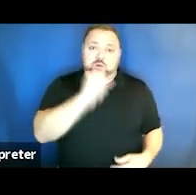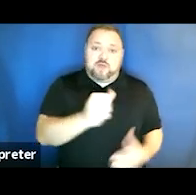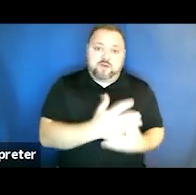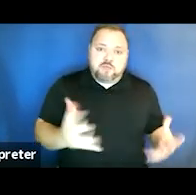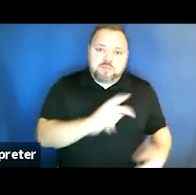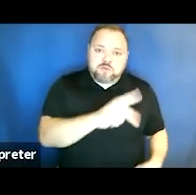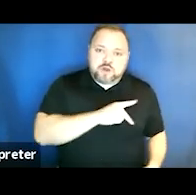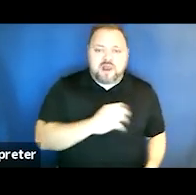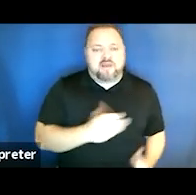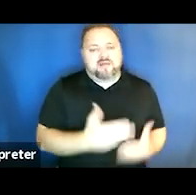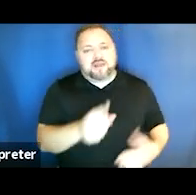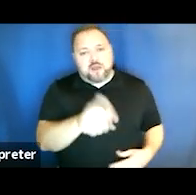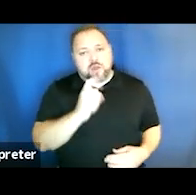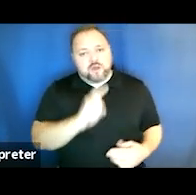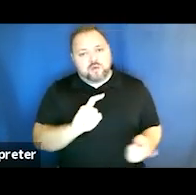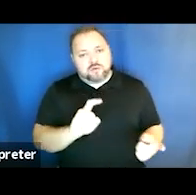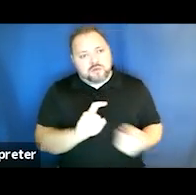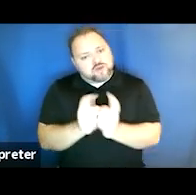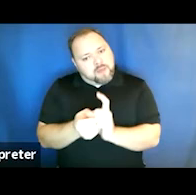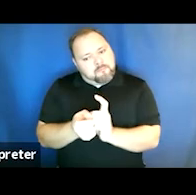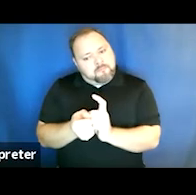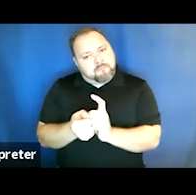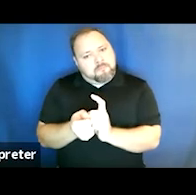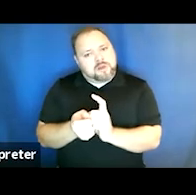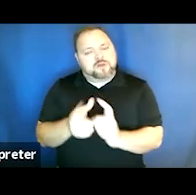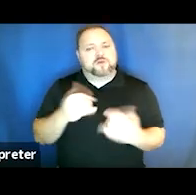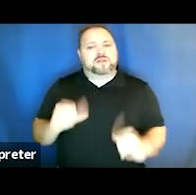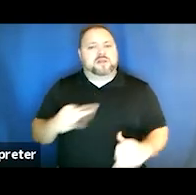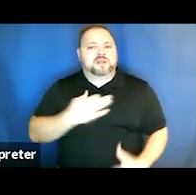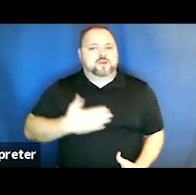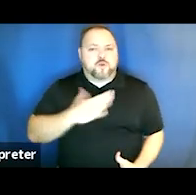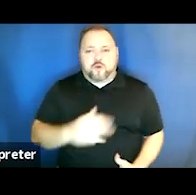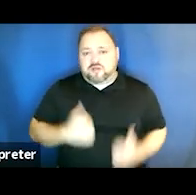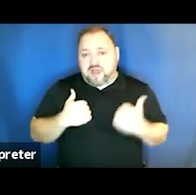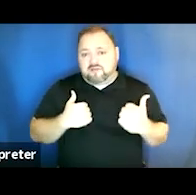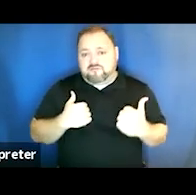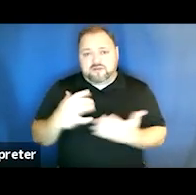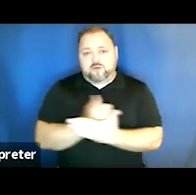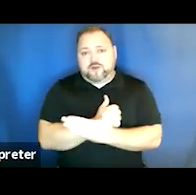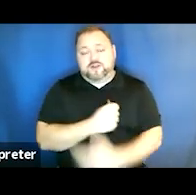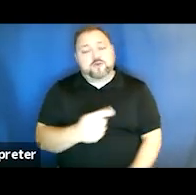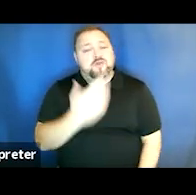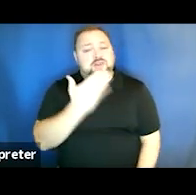and that you've had to adapt so that you can still enjoy your life to its fullest. Thank you so much for that.